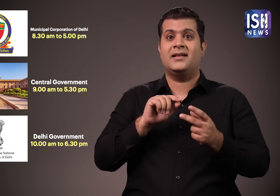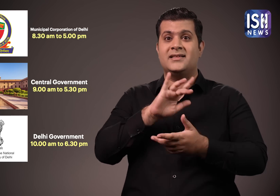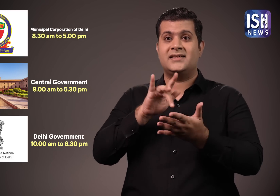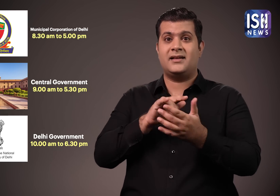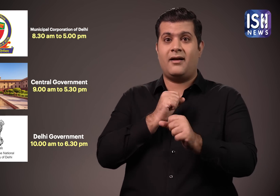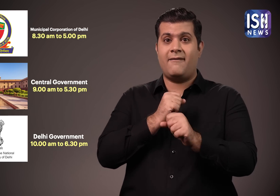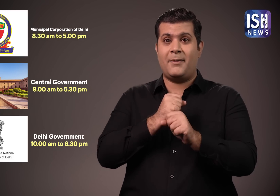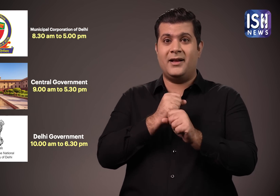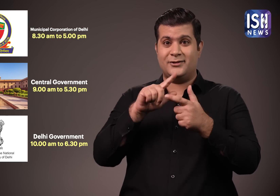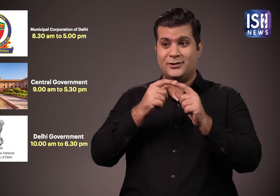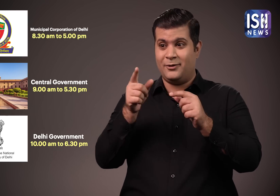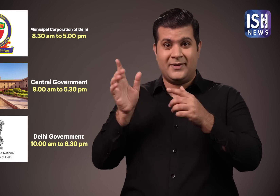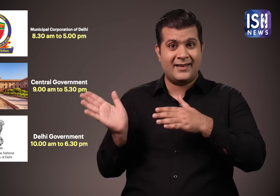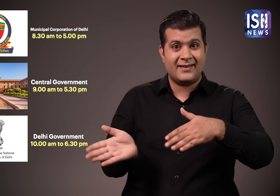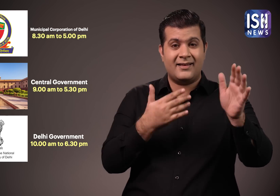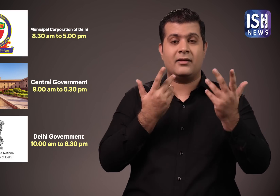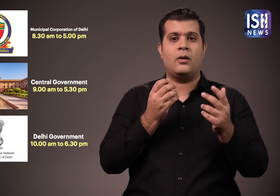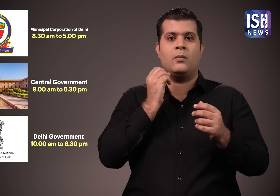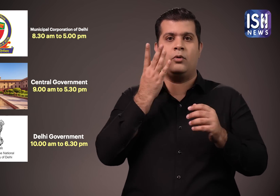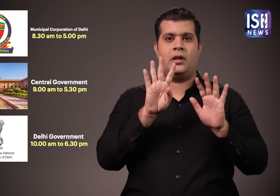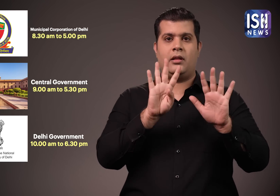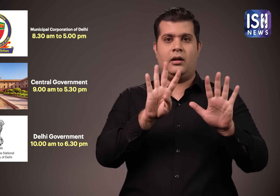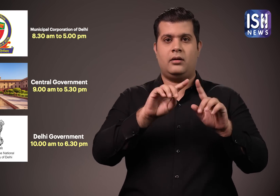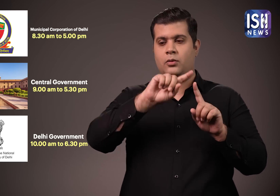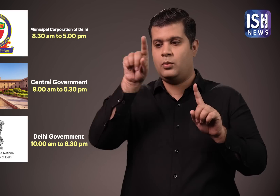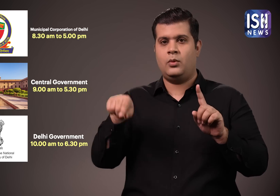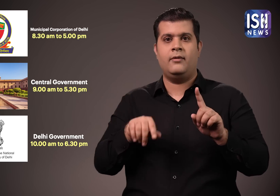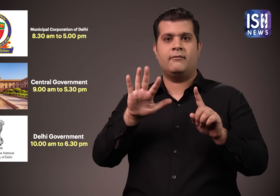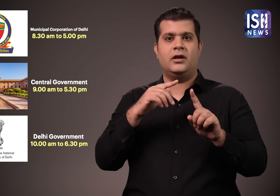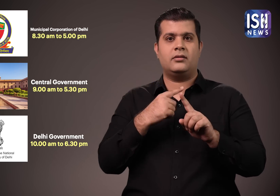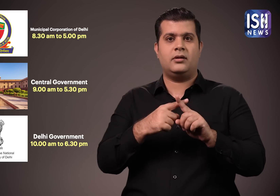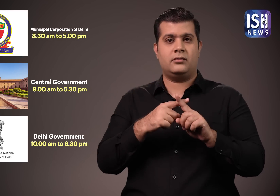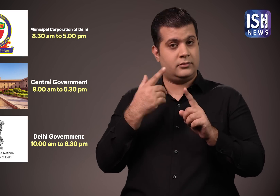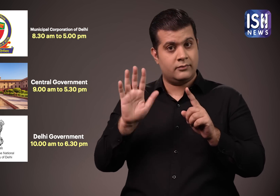Central Government offices will work from 9 am to 5:30 pm